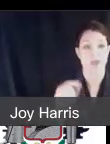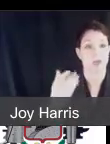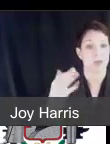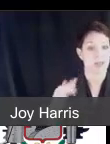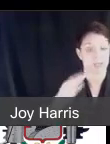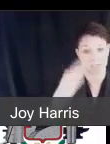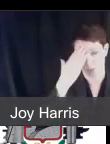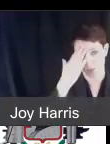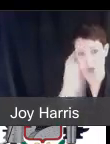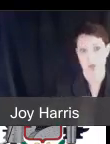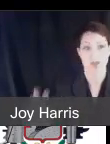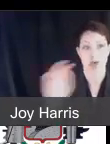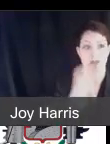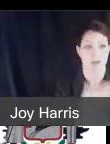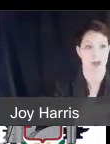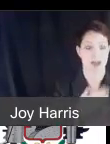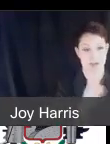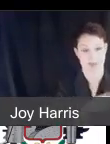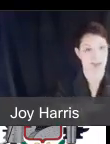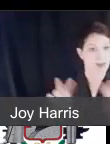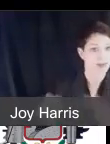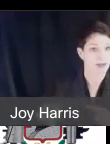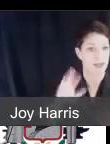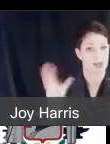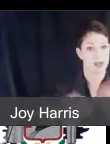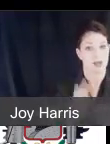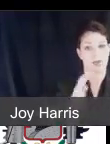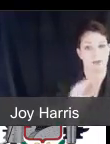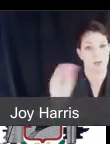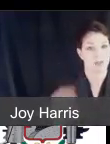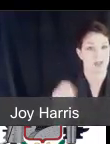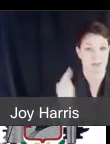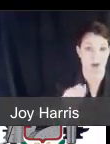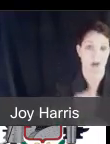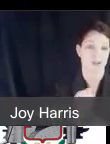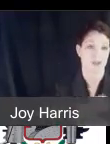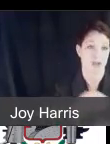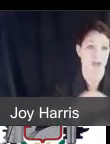hospitality accounted for approximately 4% of all the jobs in Montgomery County.